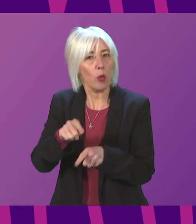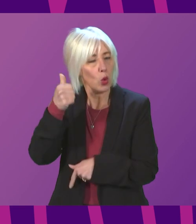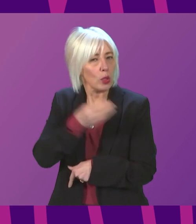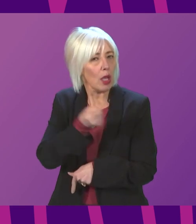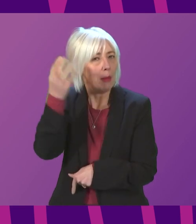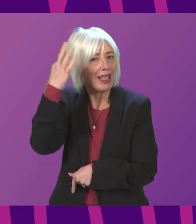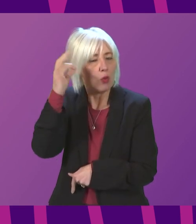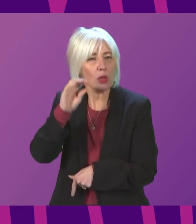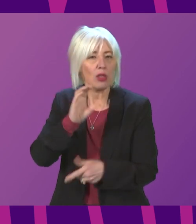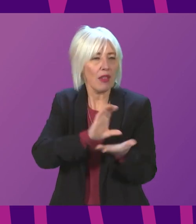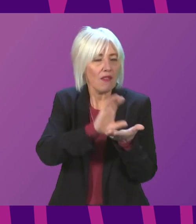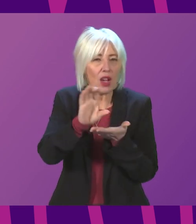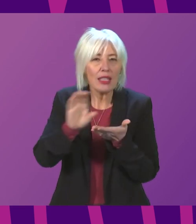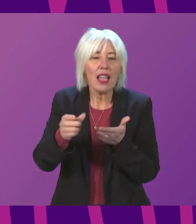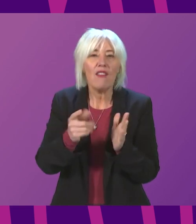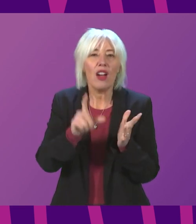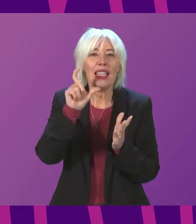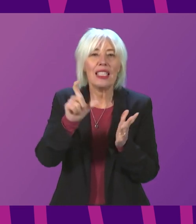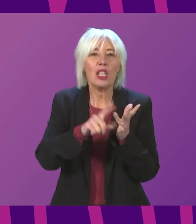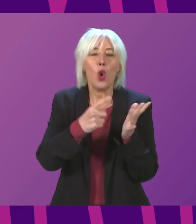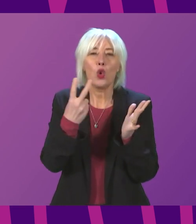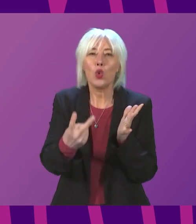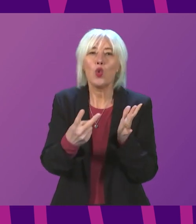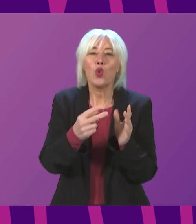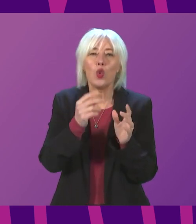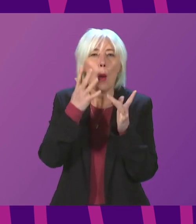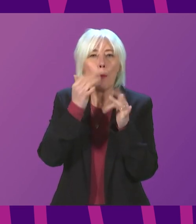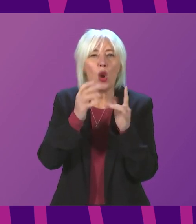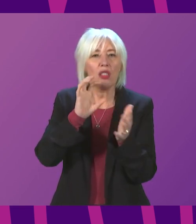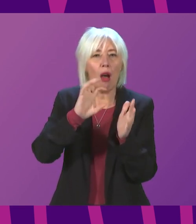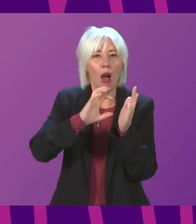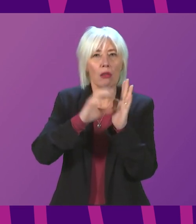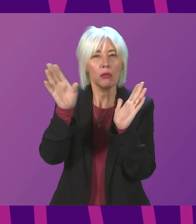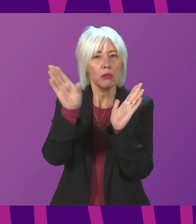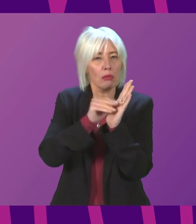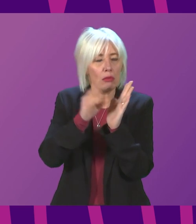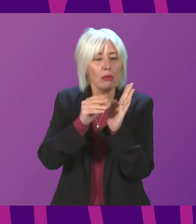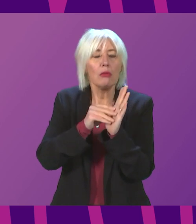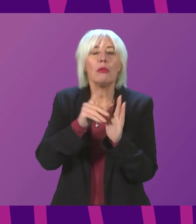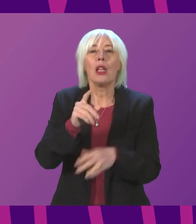funding for CO2 monitoring. Councils should already be acting on the outcomes of that